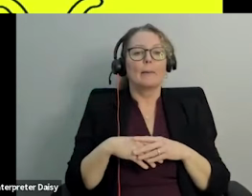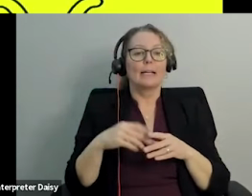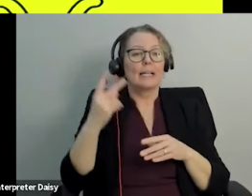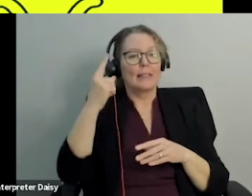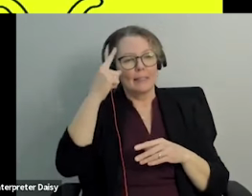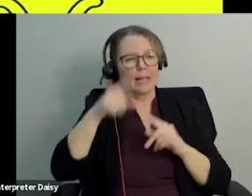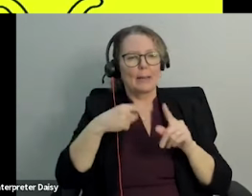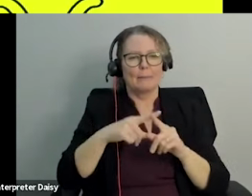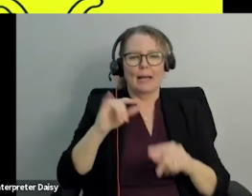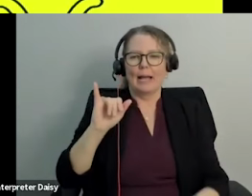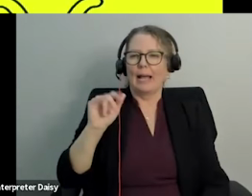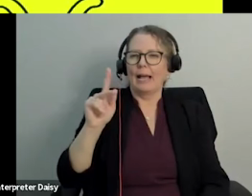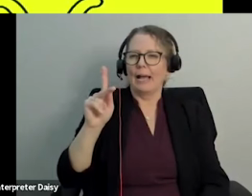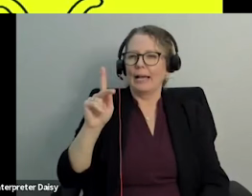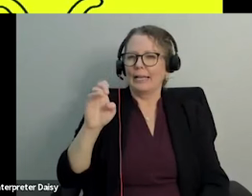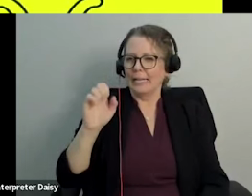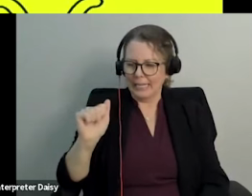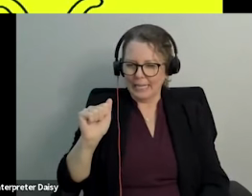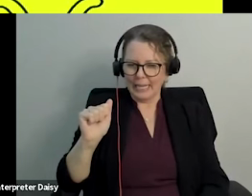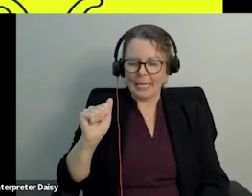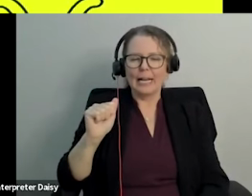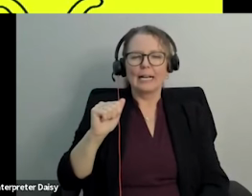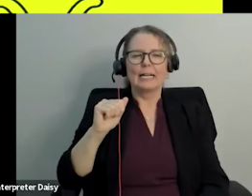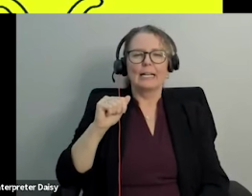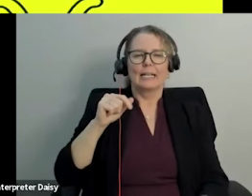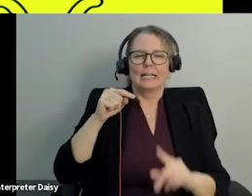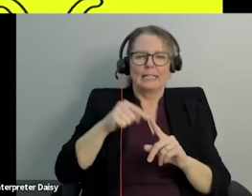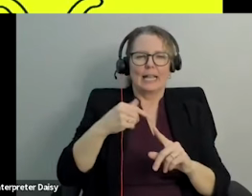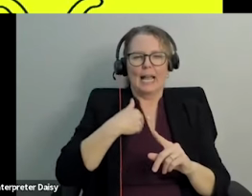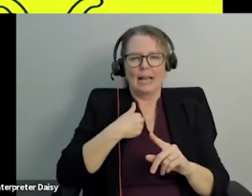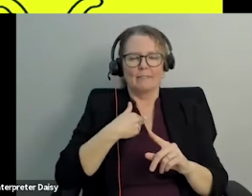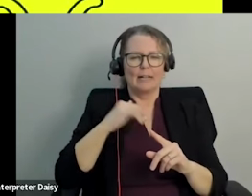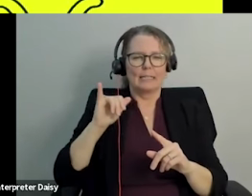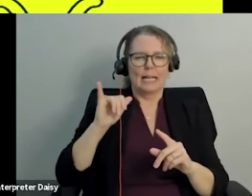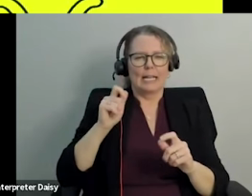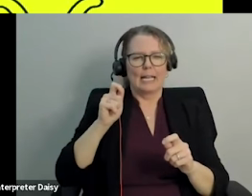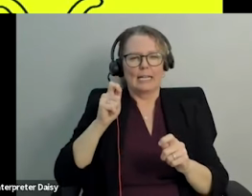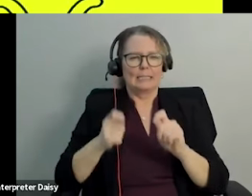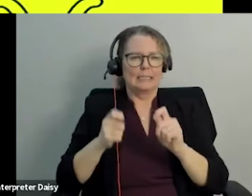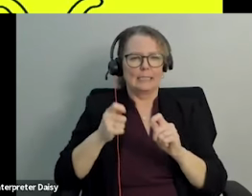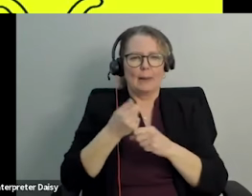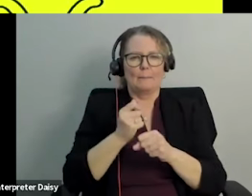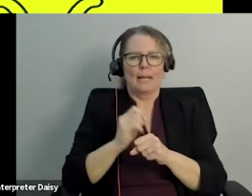which if you aren't familiar with, it's a little adaptation that makes their furniture really accessible